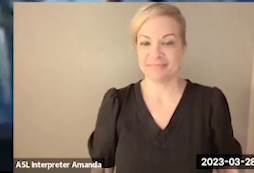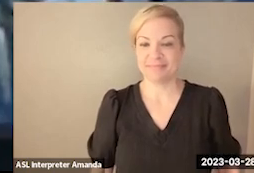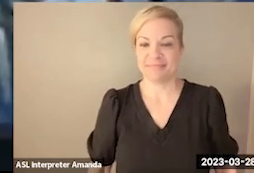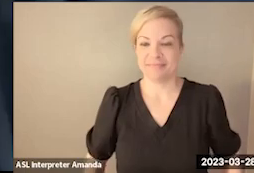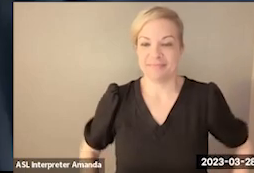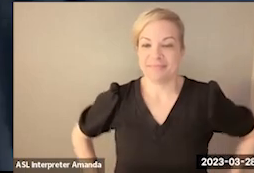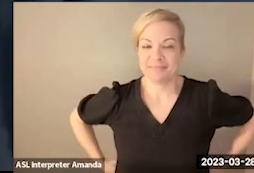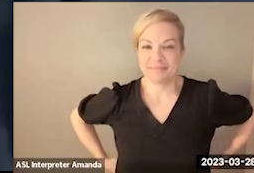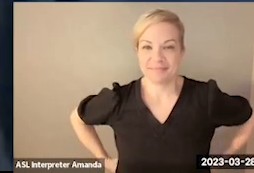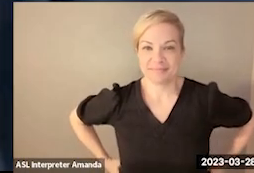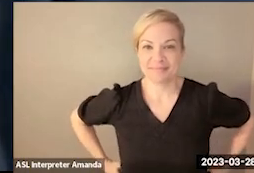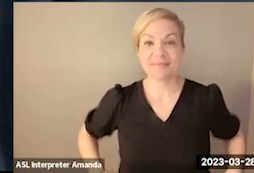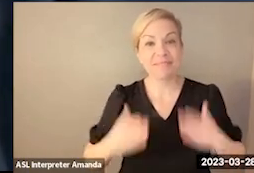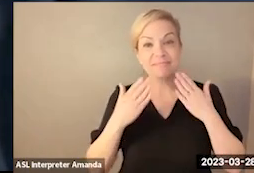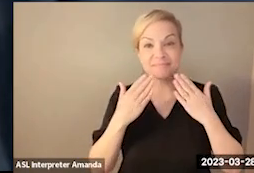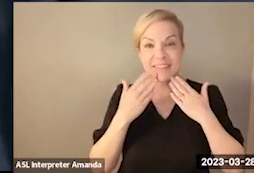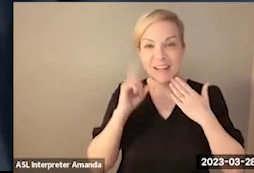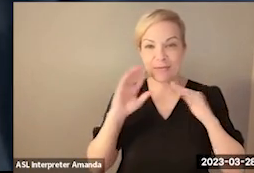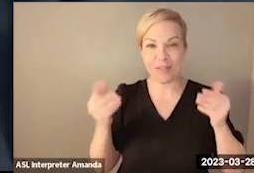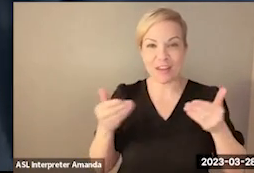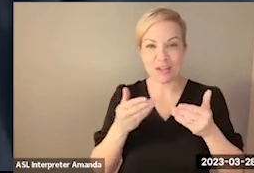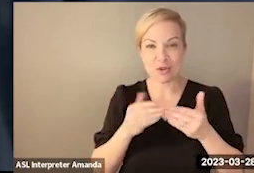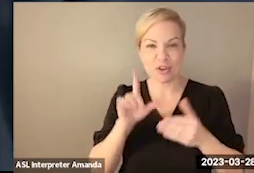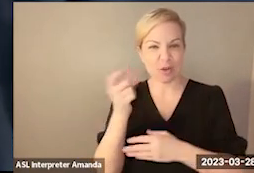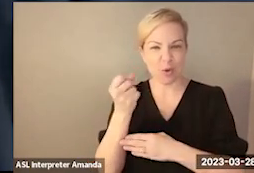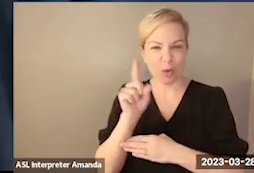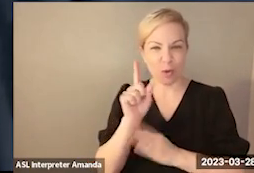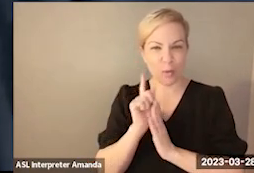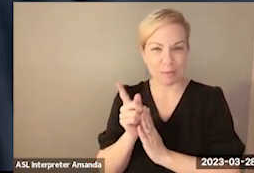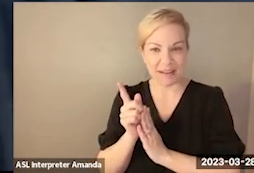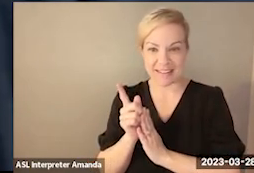Debbie Stine, Science & Technology Policy Academy: Thanks for the introduction. Hold on a second. Well, I bring